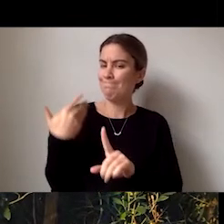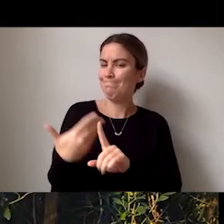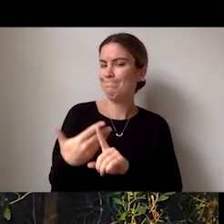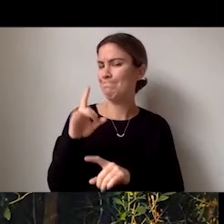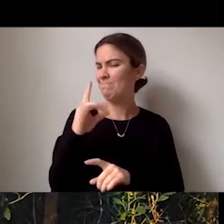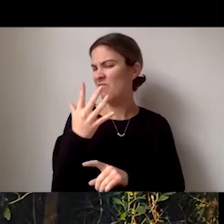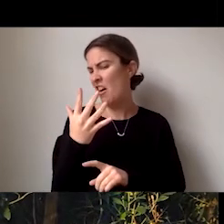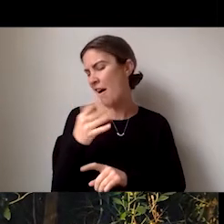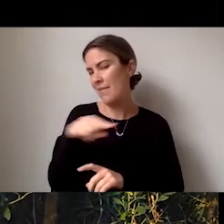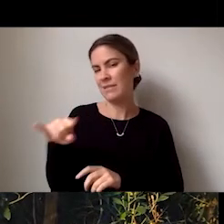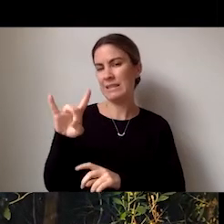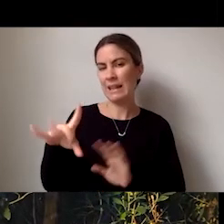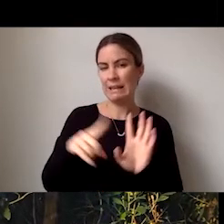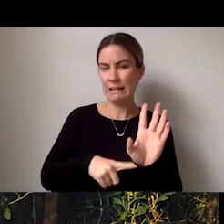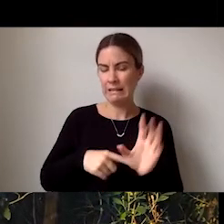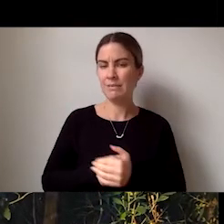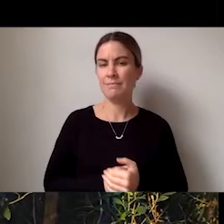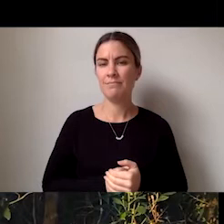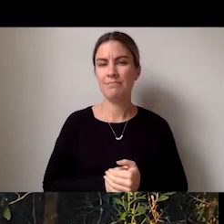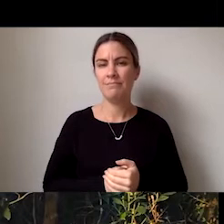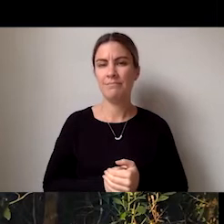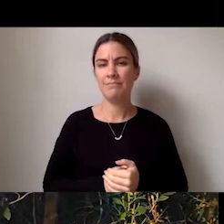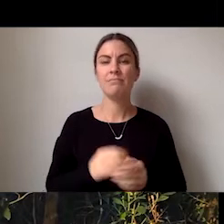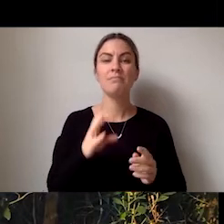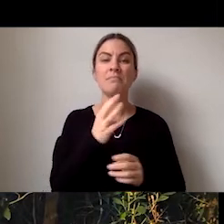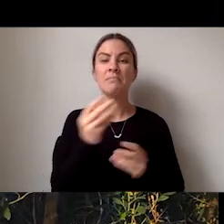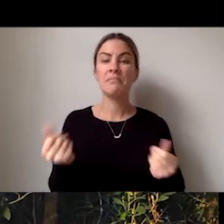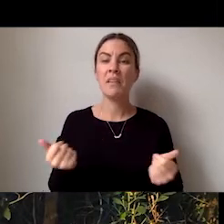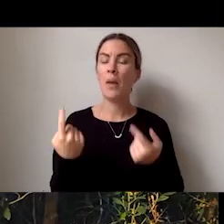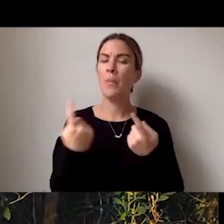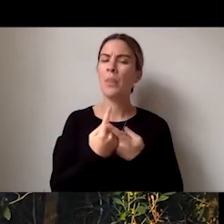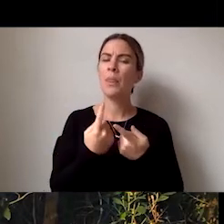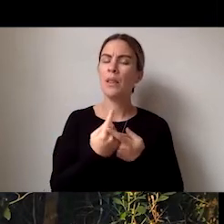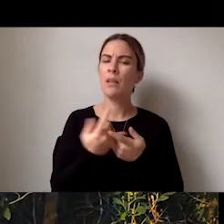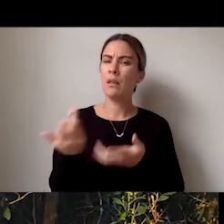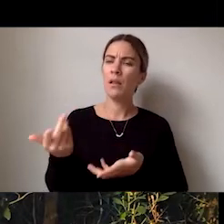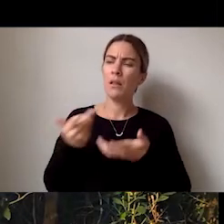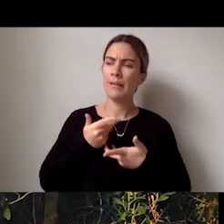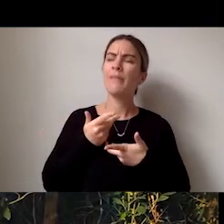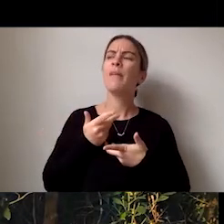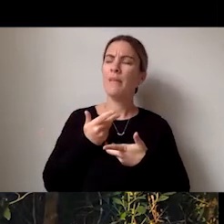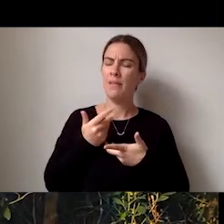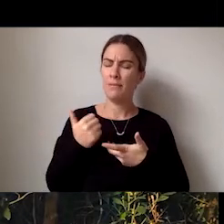Something things I feel inform my practice are - I have done